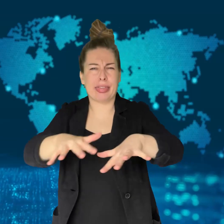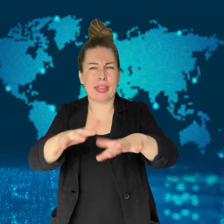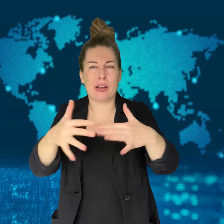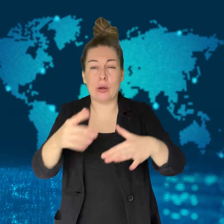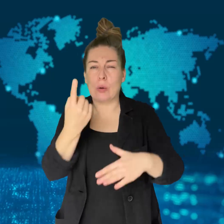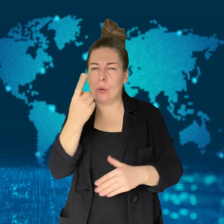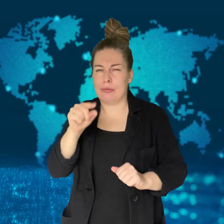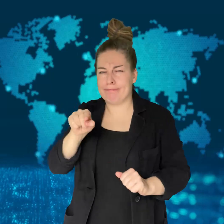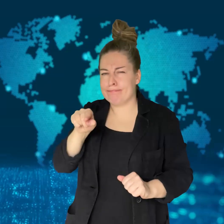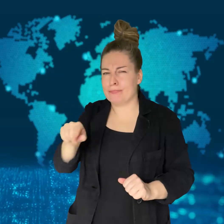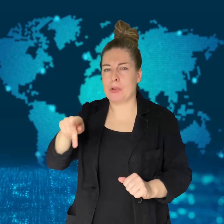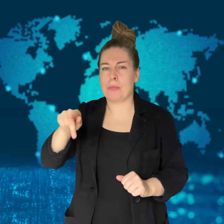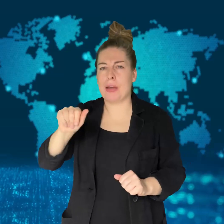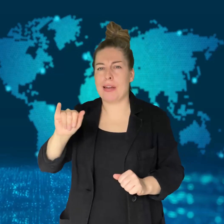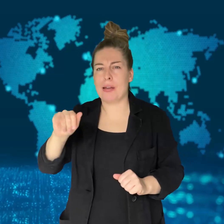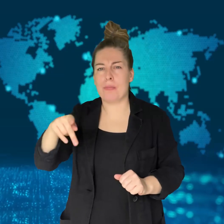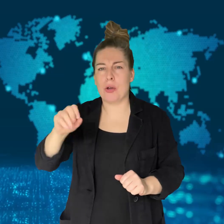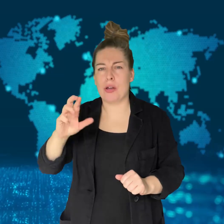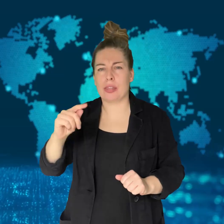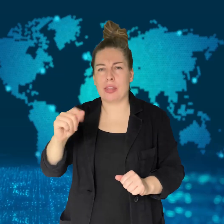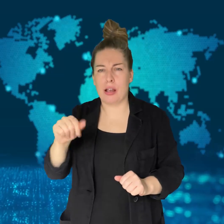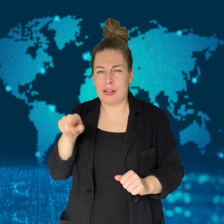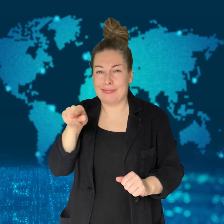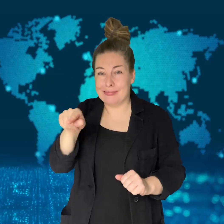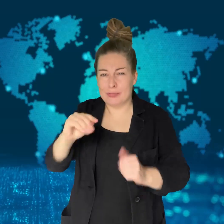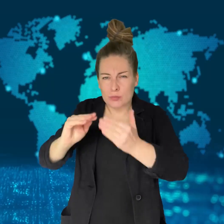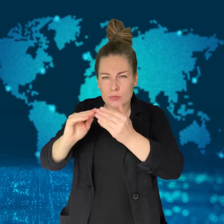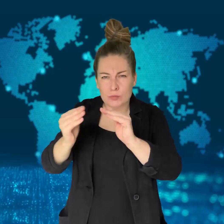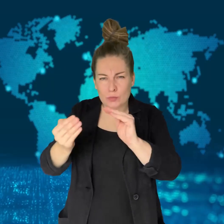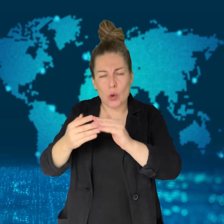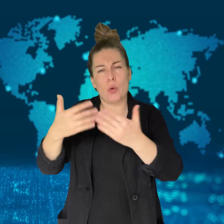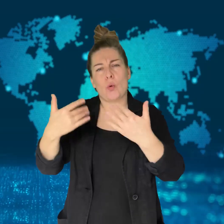This occurred as an official contingent started to